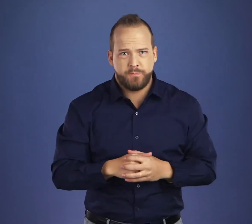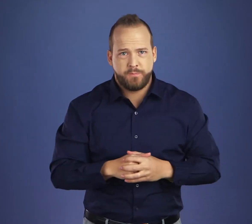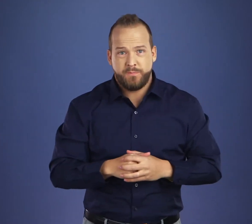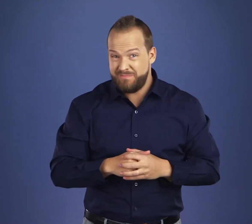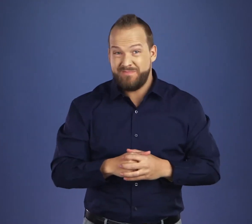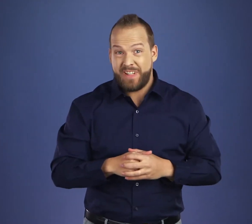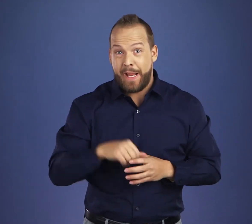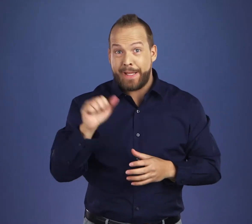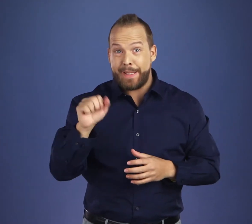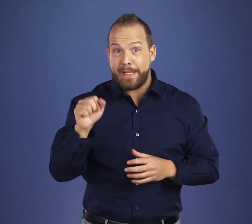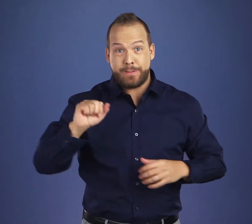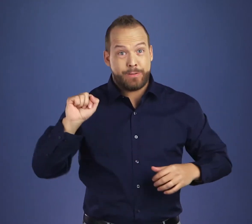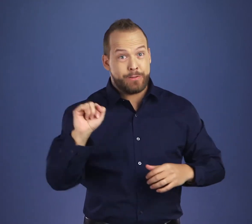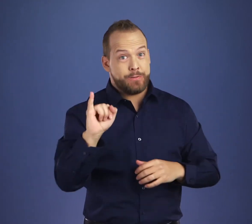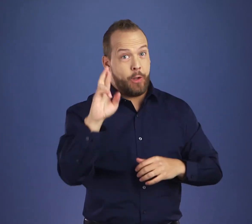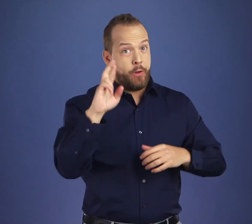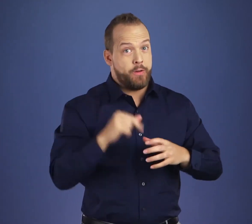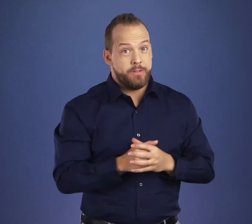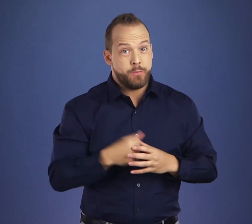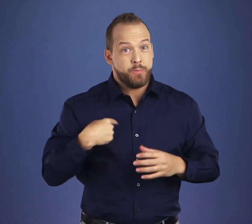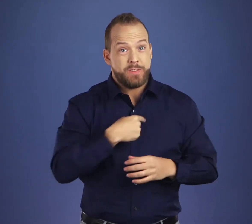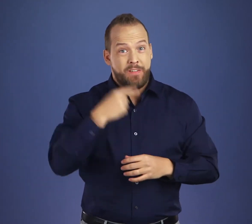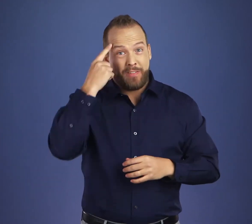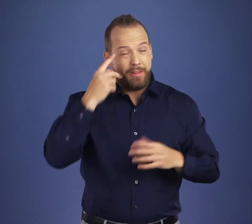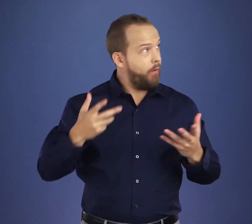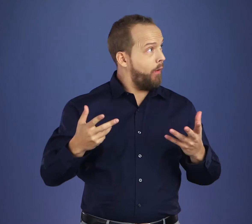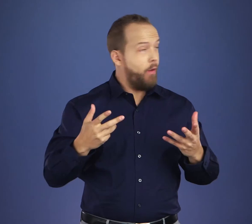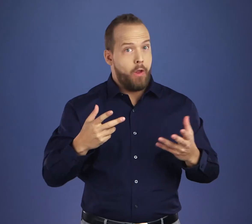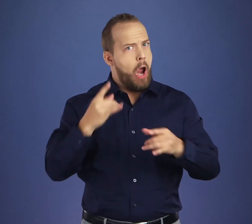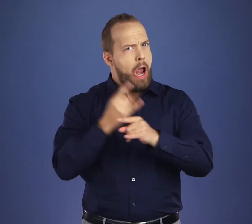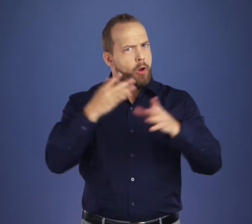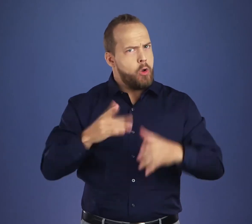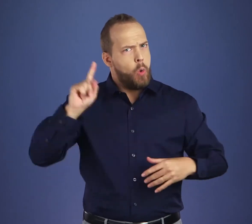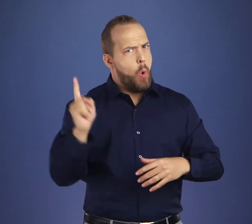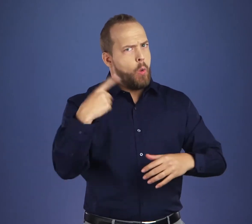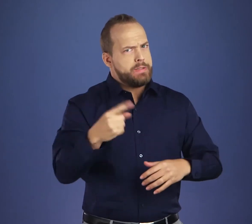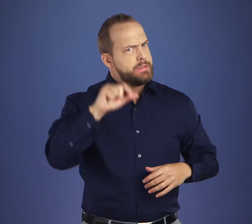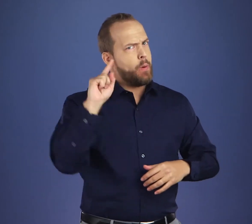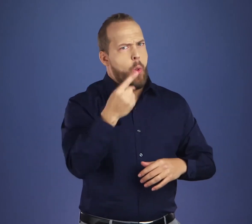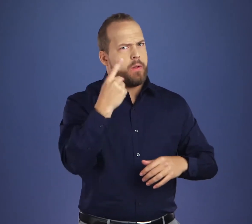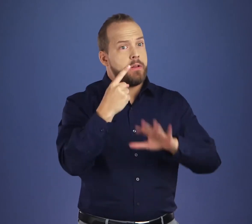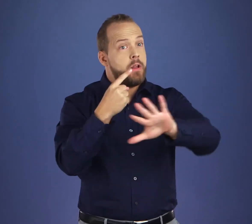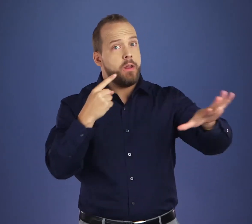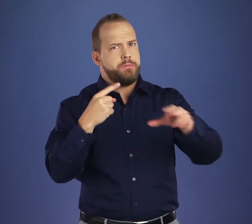Yes sir, we’d cater only to pure and respectable alcoholics!